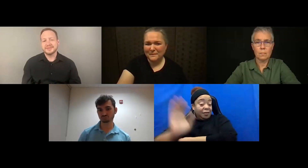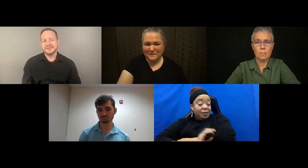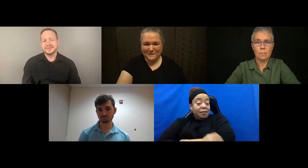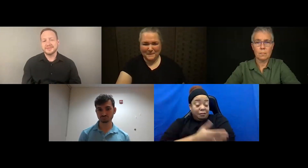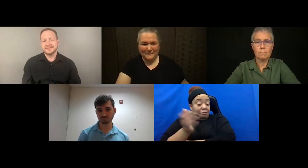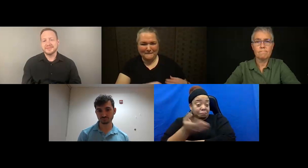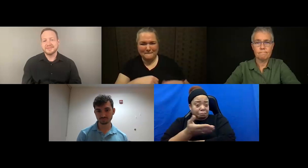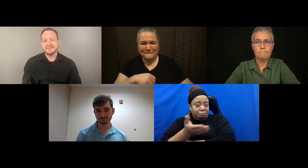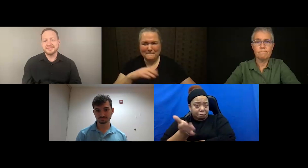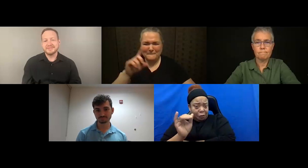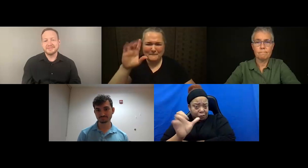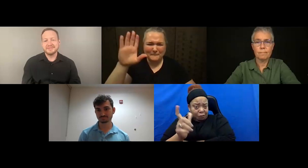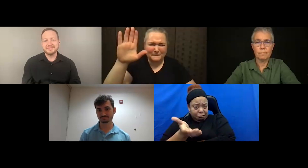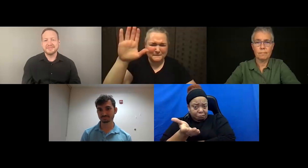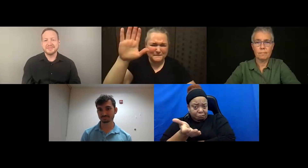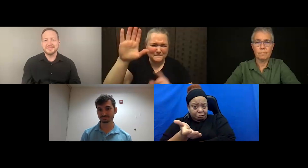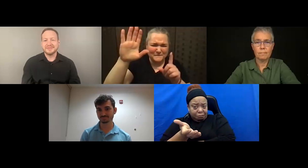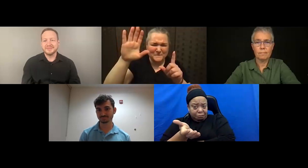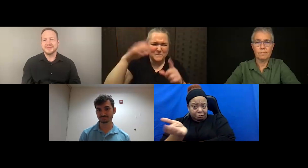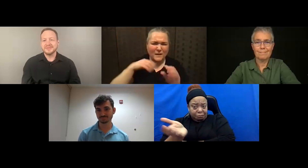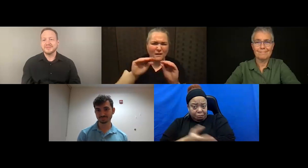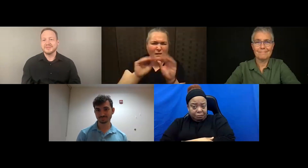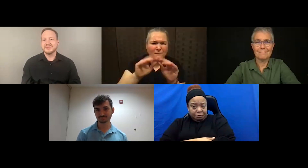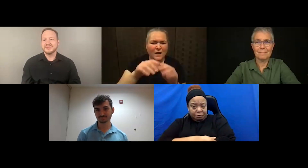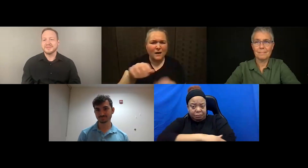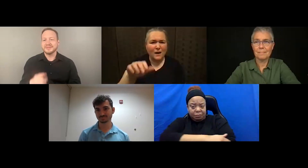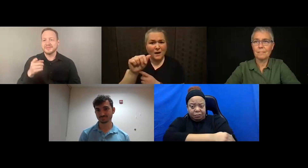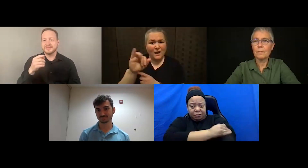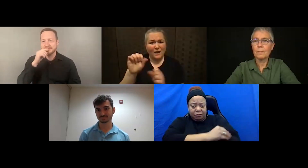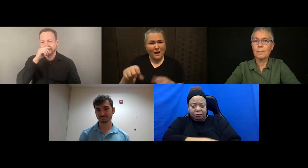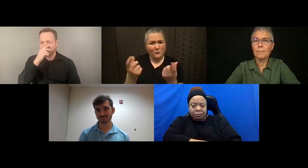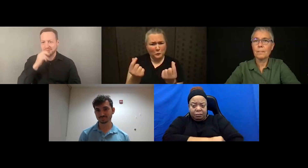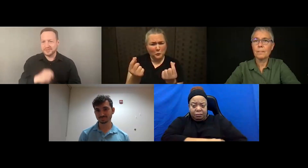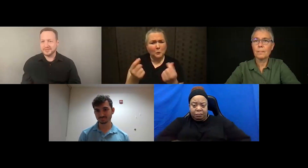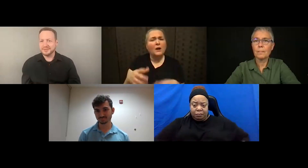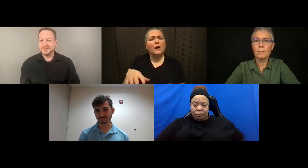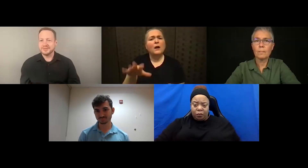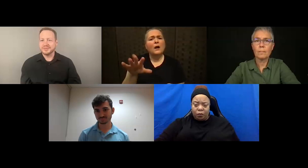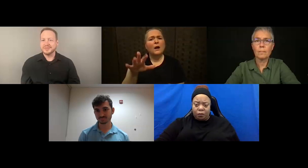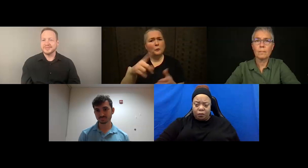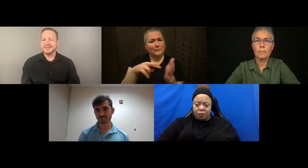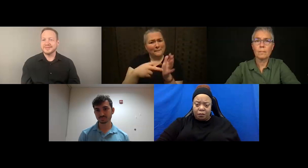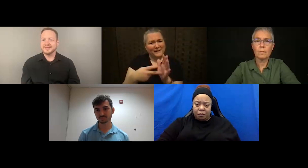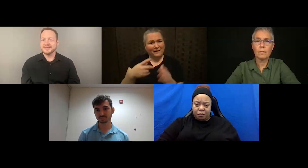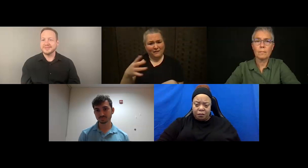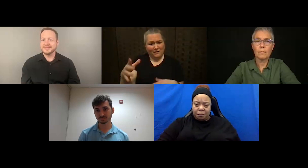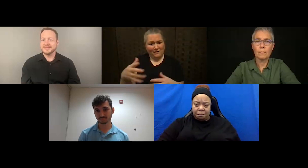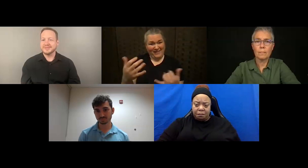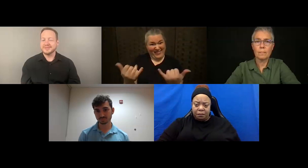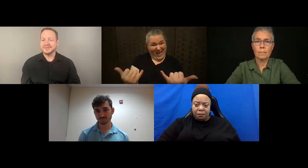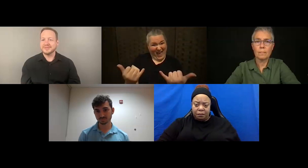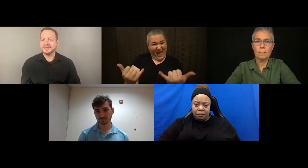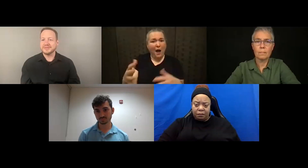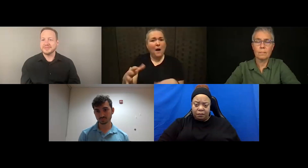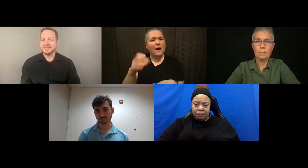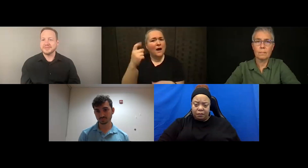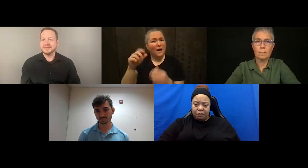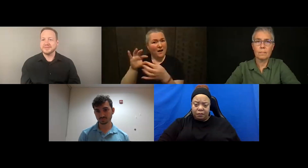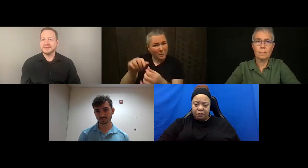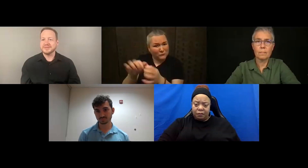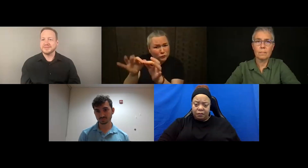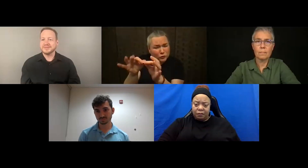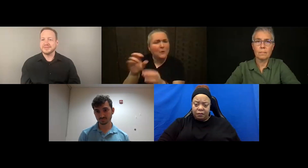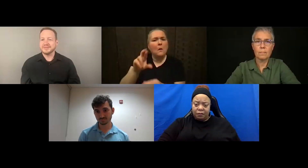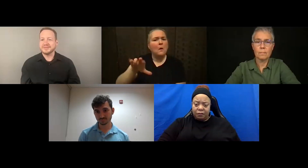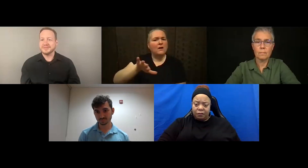now? Jillian: I want to clarify. With AI, what it can do. Do you mean right now